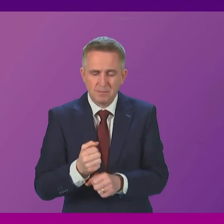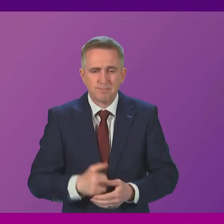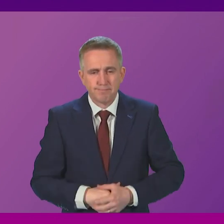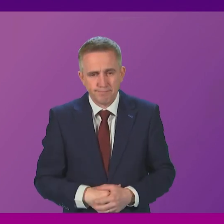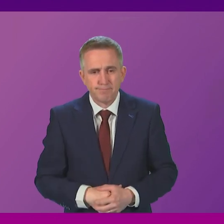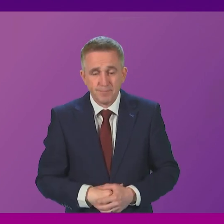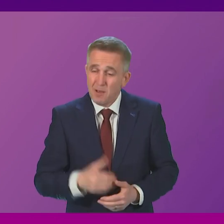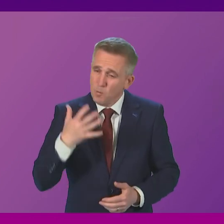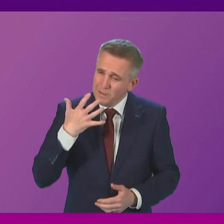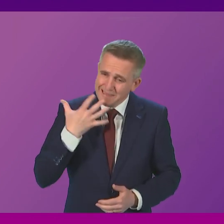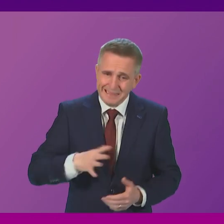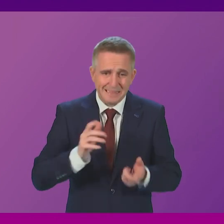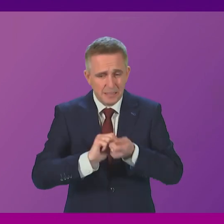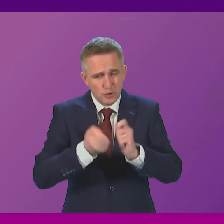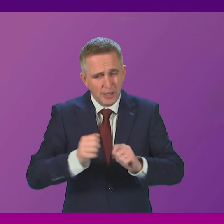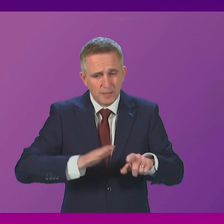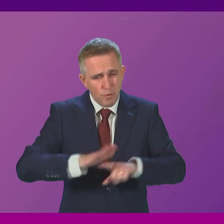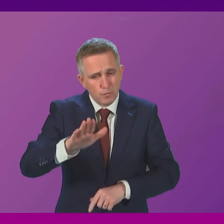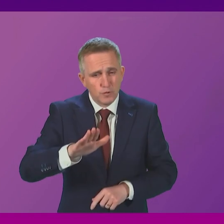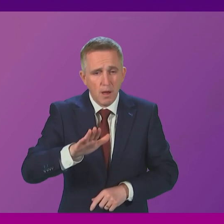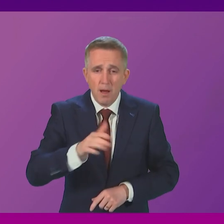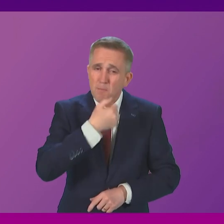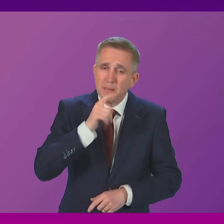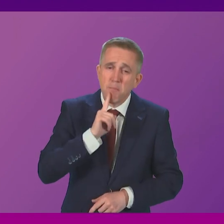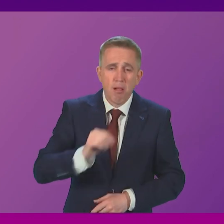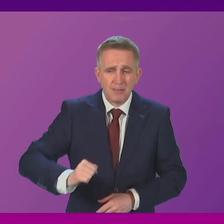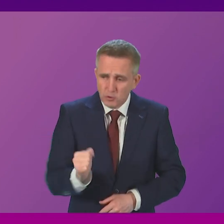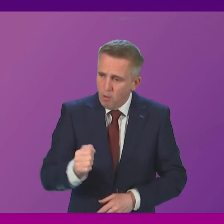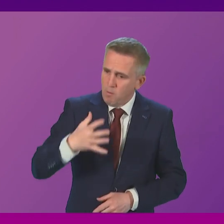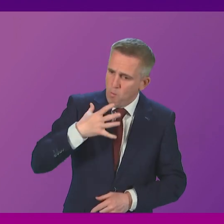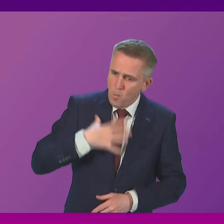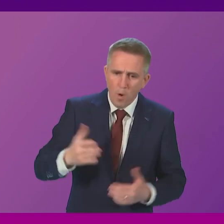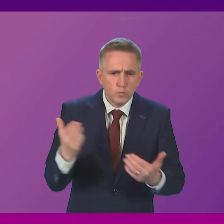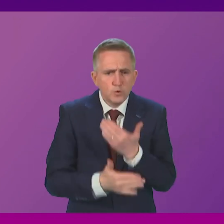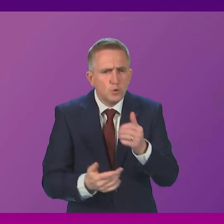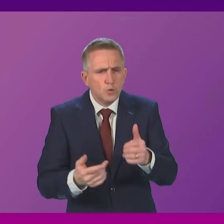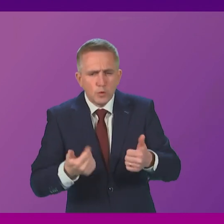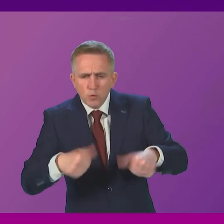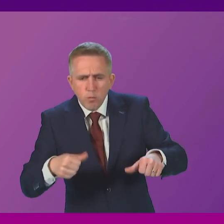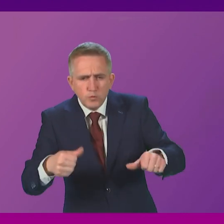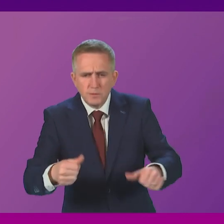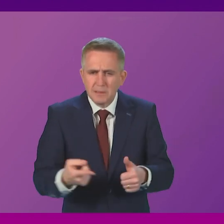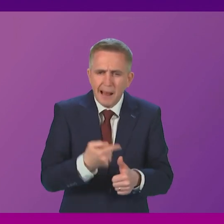We need change. People across our country are crying out for answers to the real issues that they are facing.